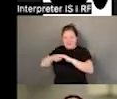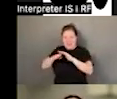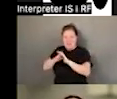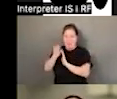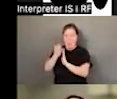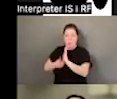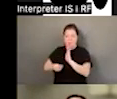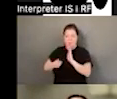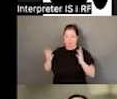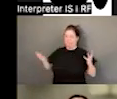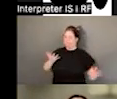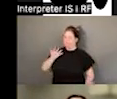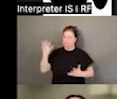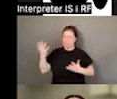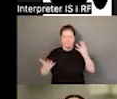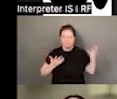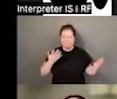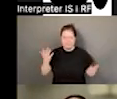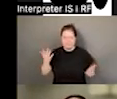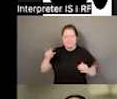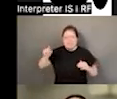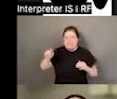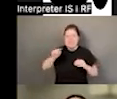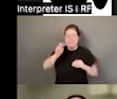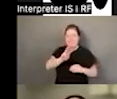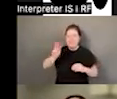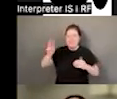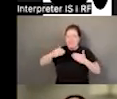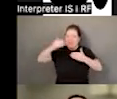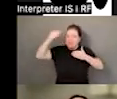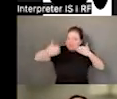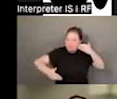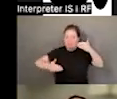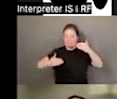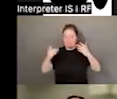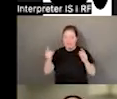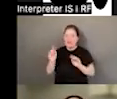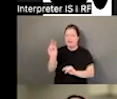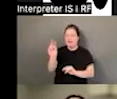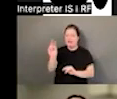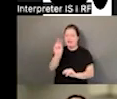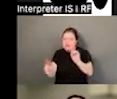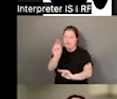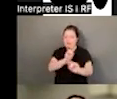need websites that are logical and easy to navigate and easy to understand. And everyone with or without a disability,